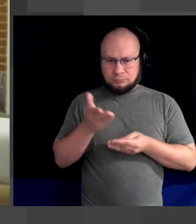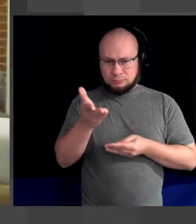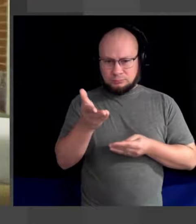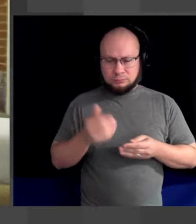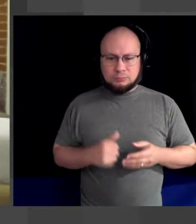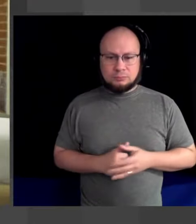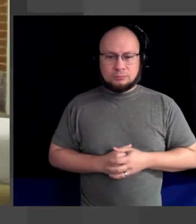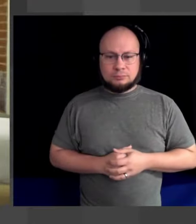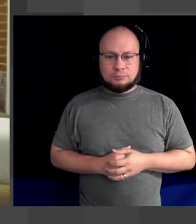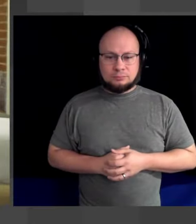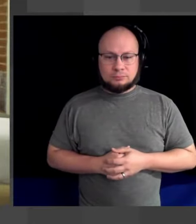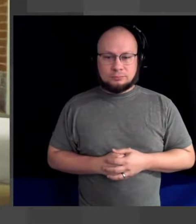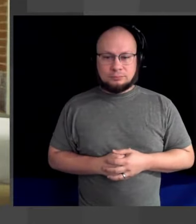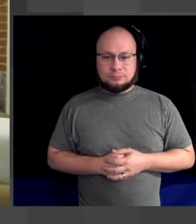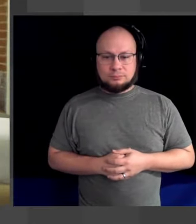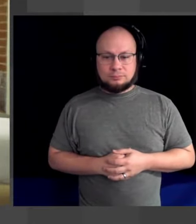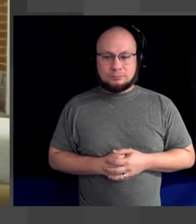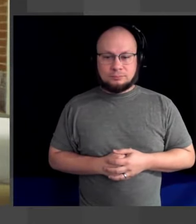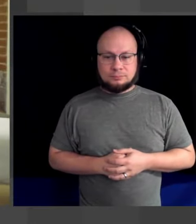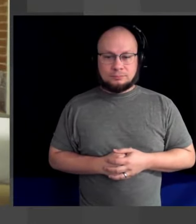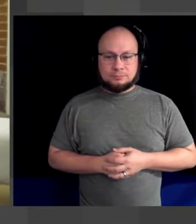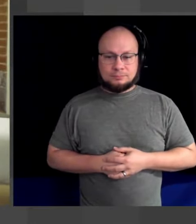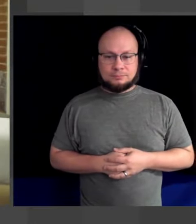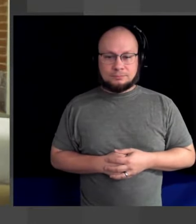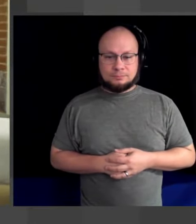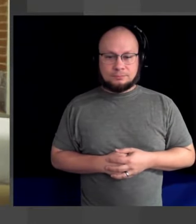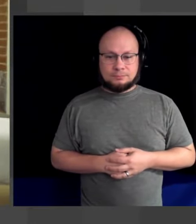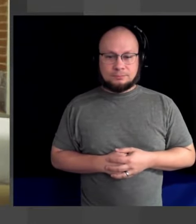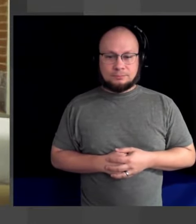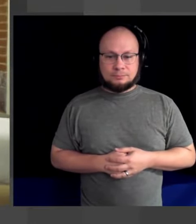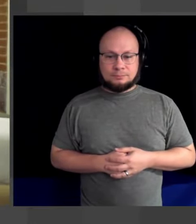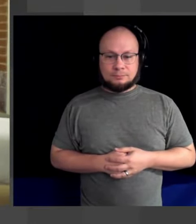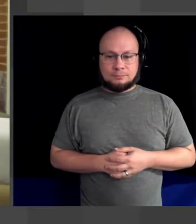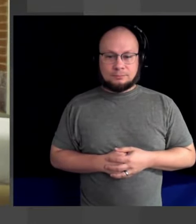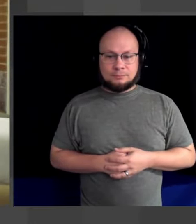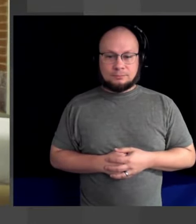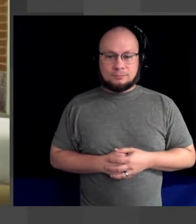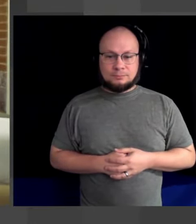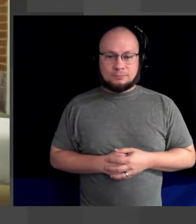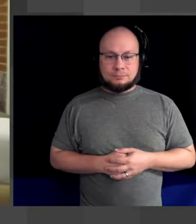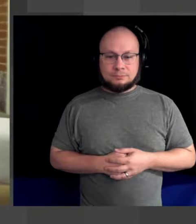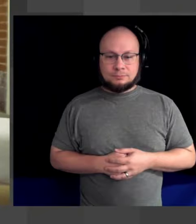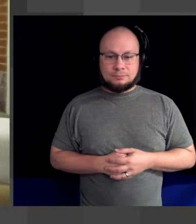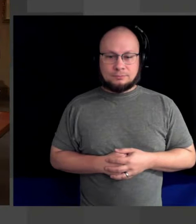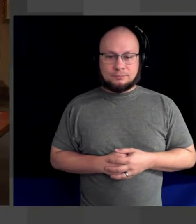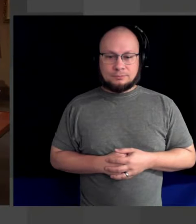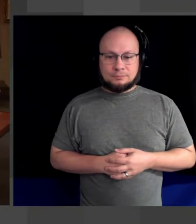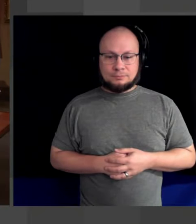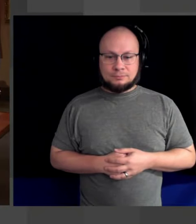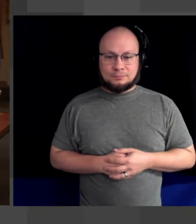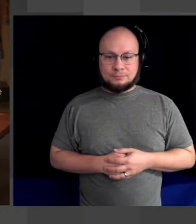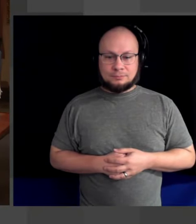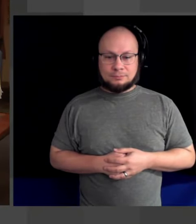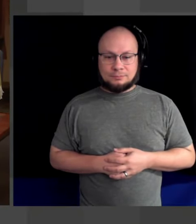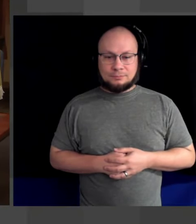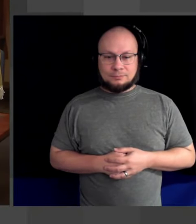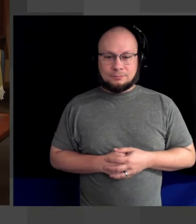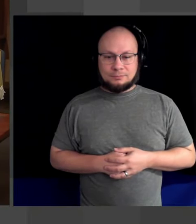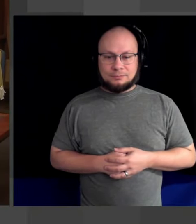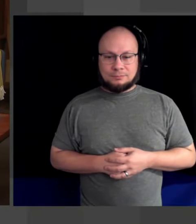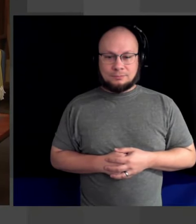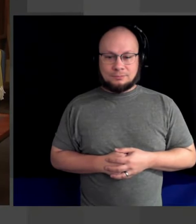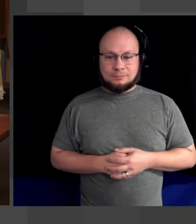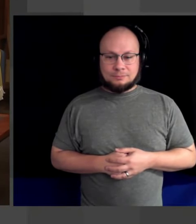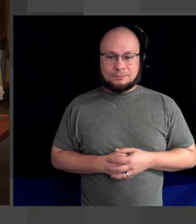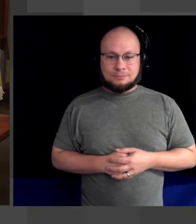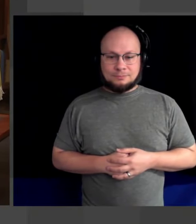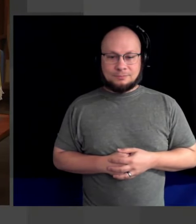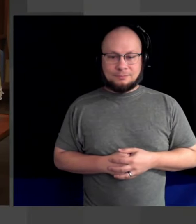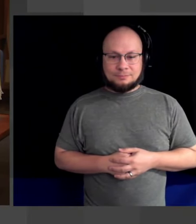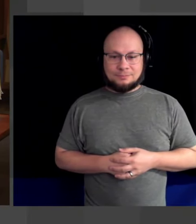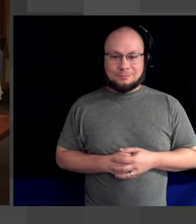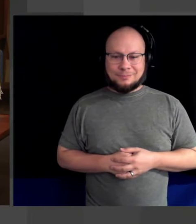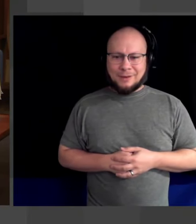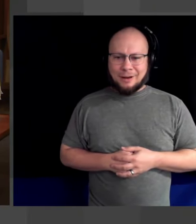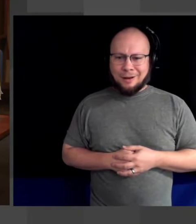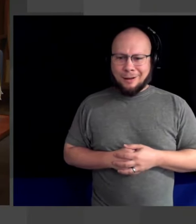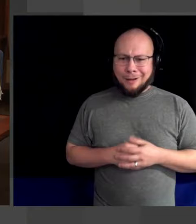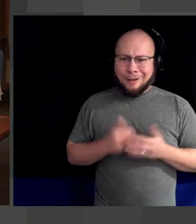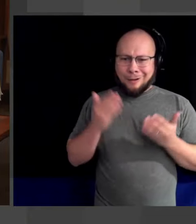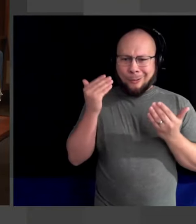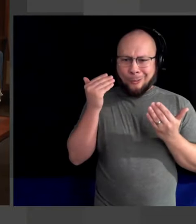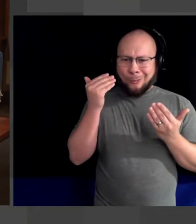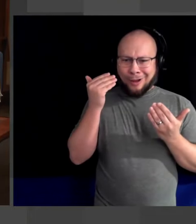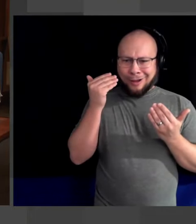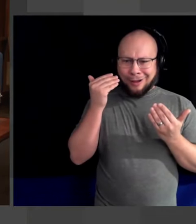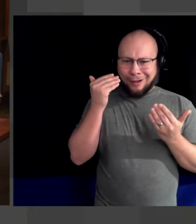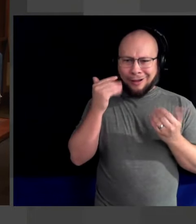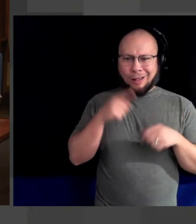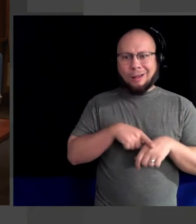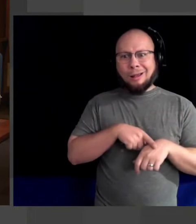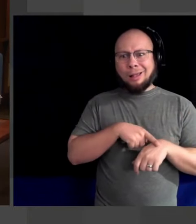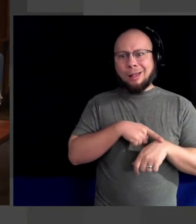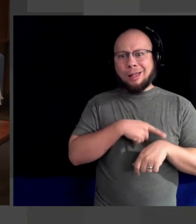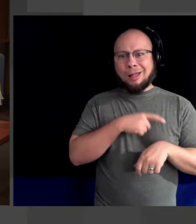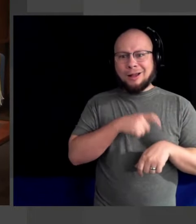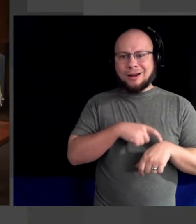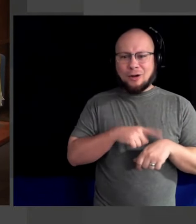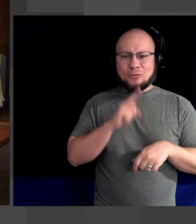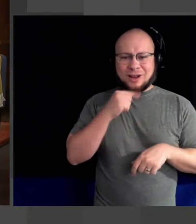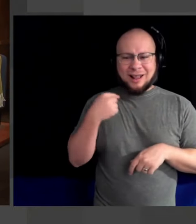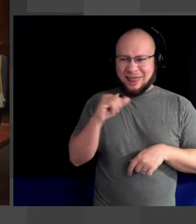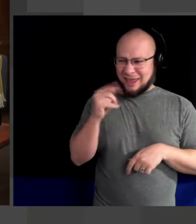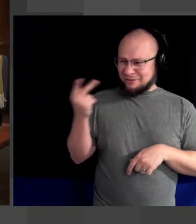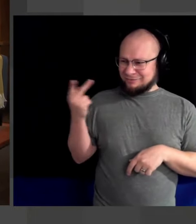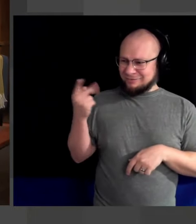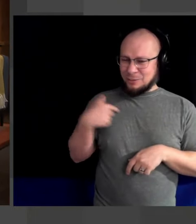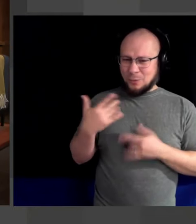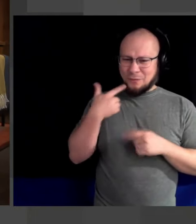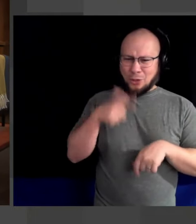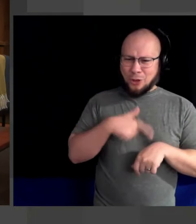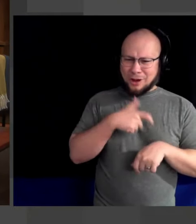DEFINITELY FEELS LIKE SOMETHING